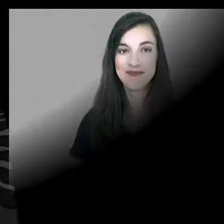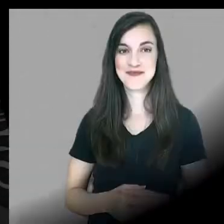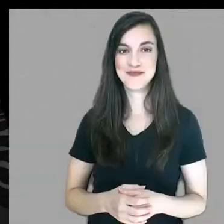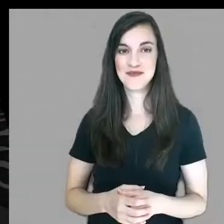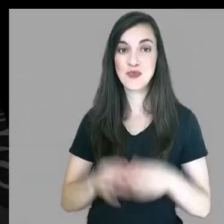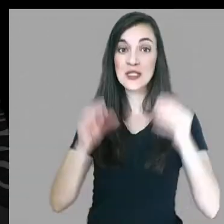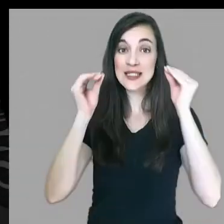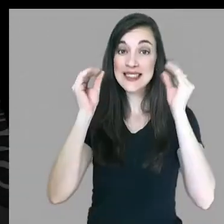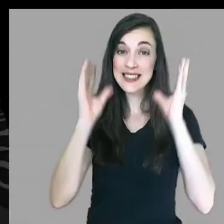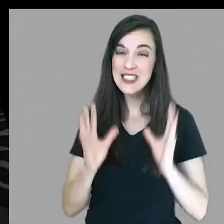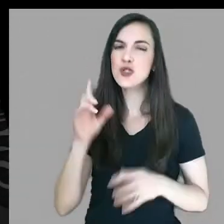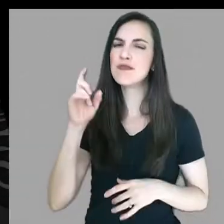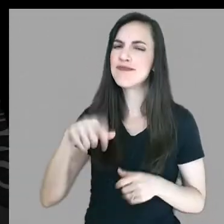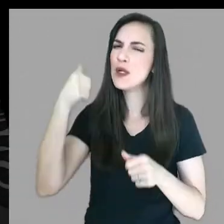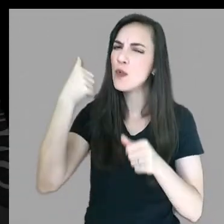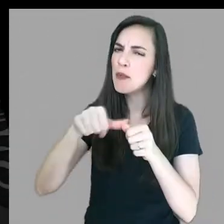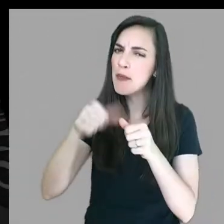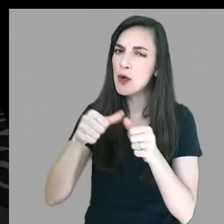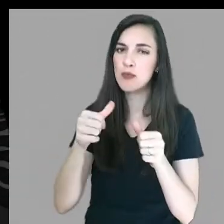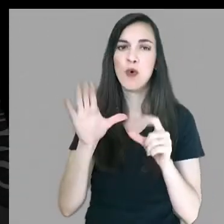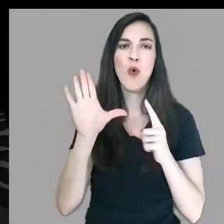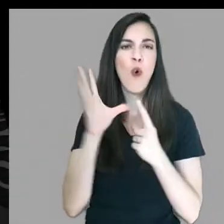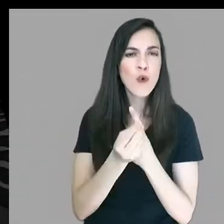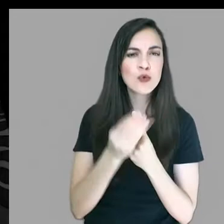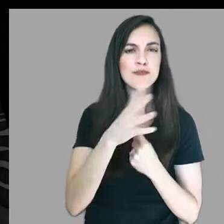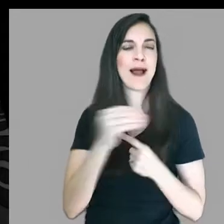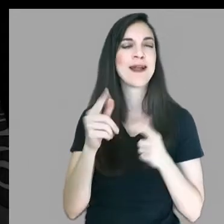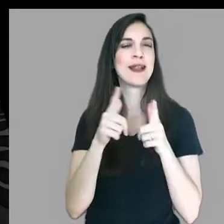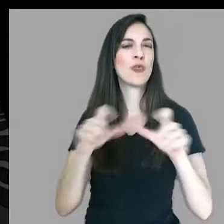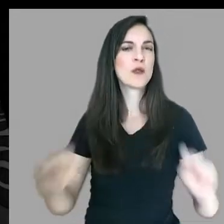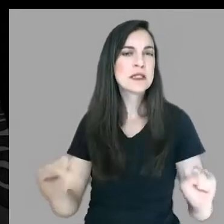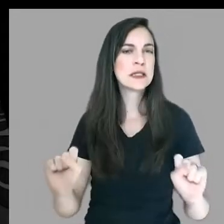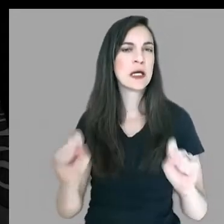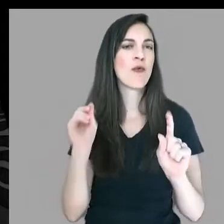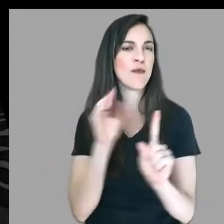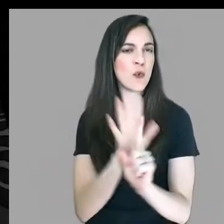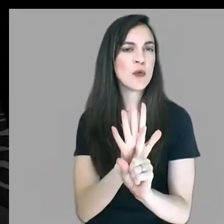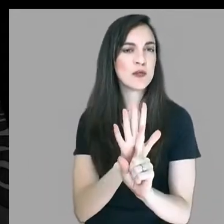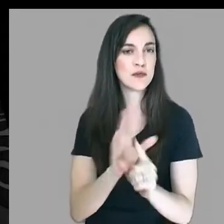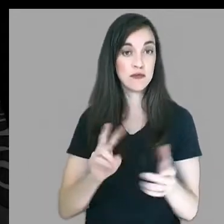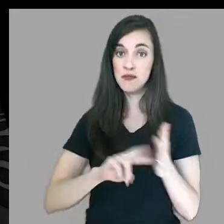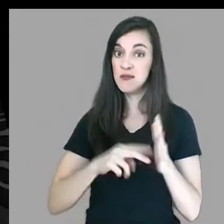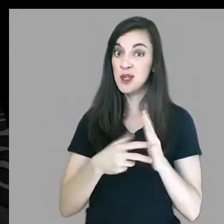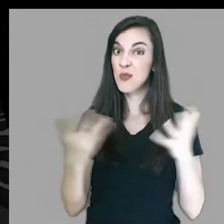Educators should take into consideration cultural and linguistic influence, including